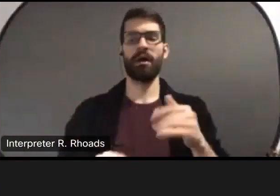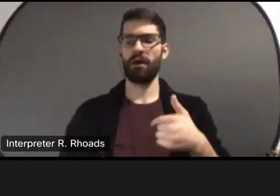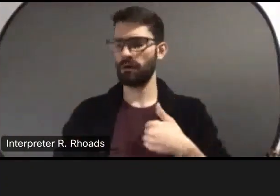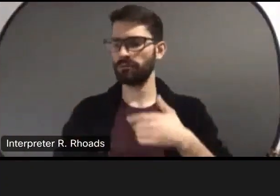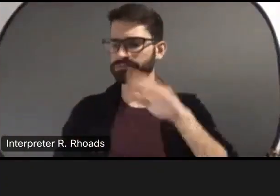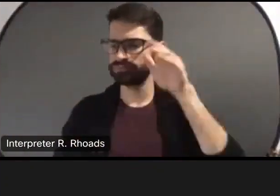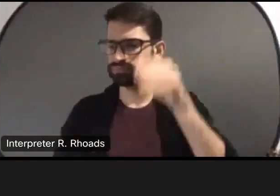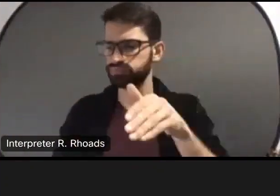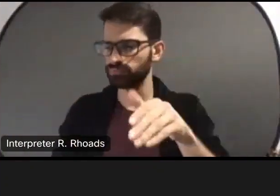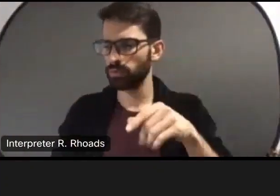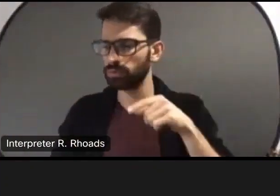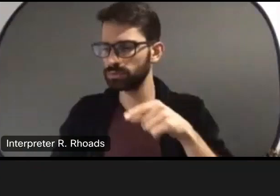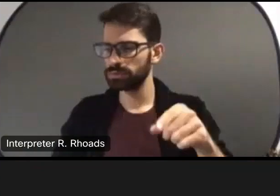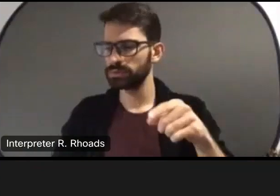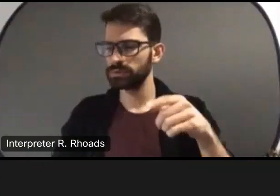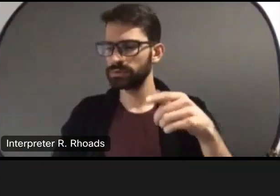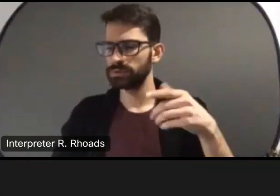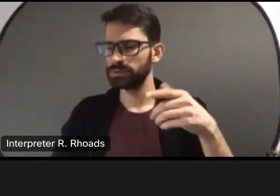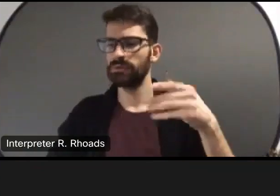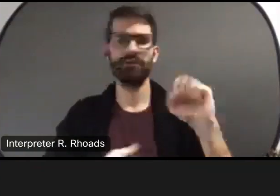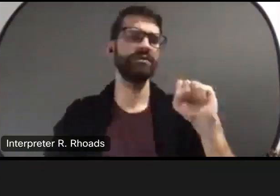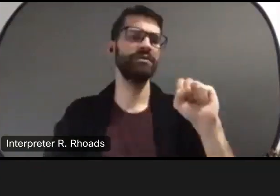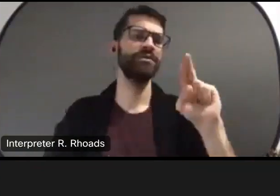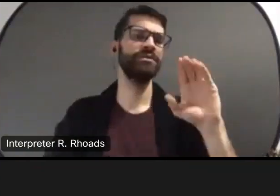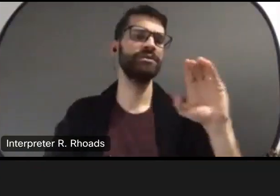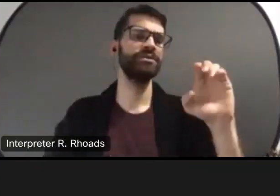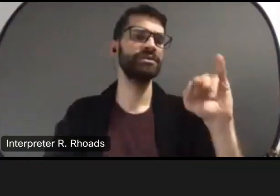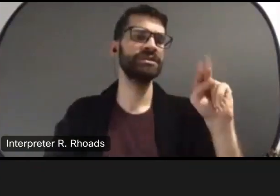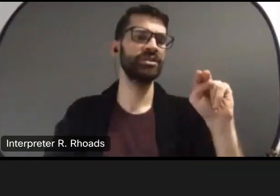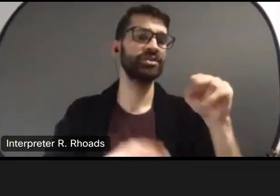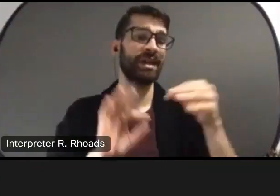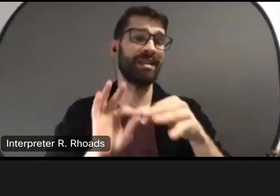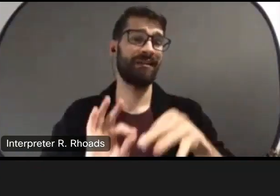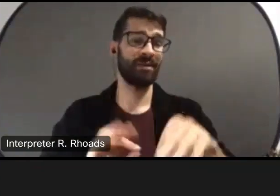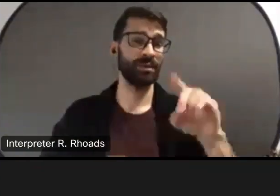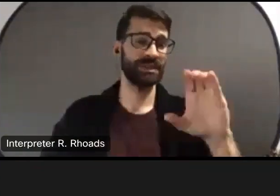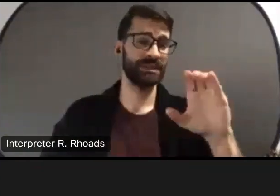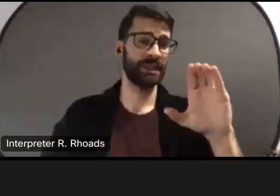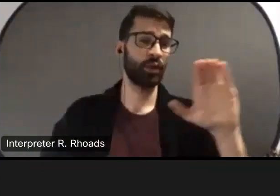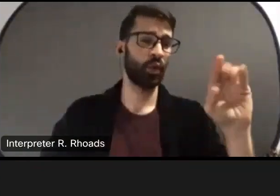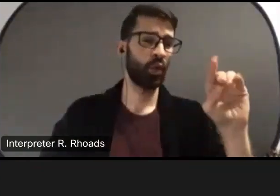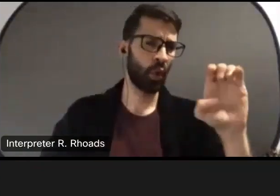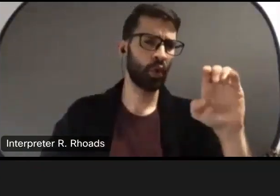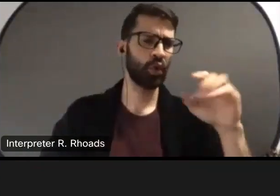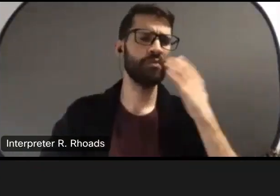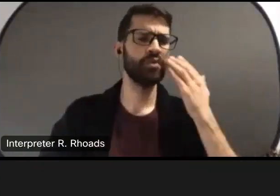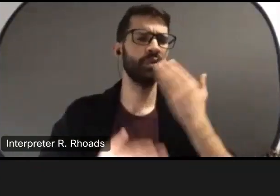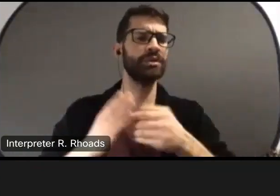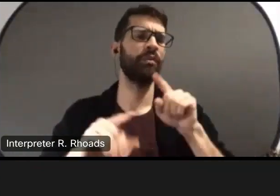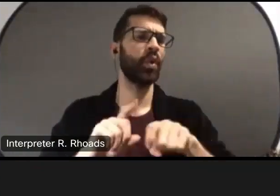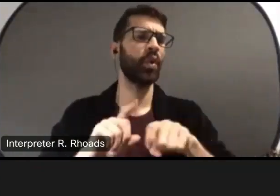succession language in the DC code too, because there were some questions about whether or not